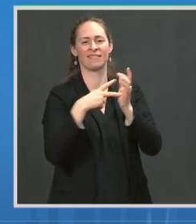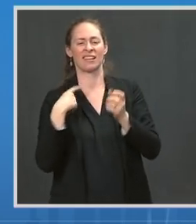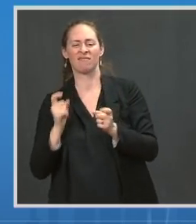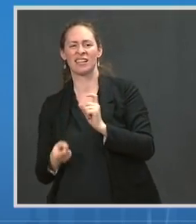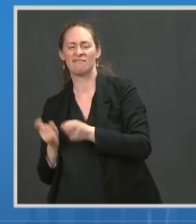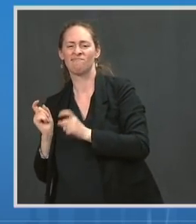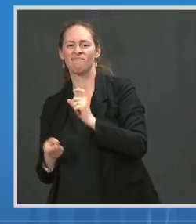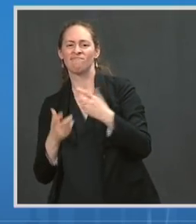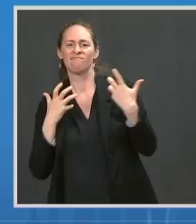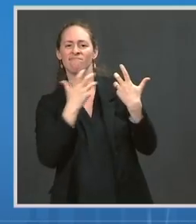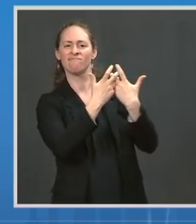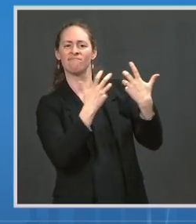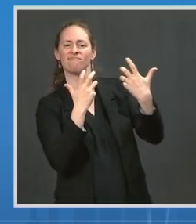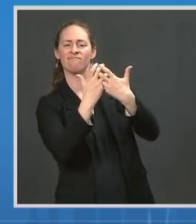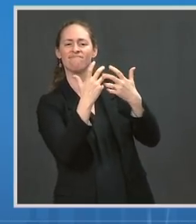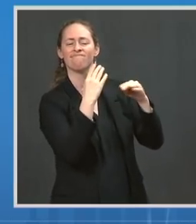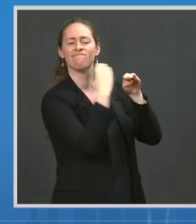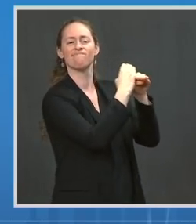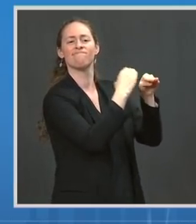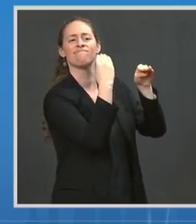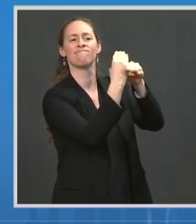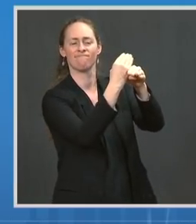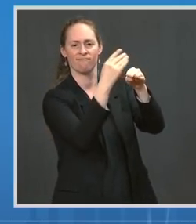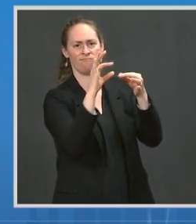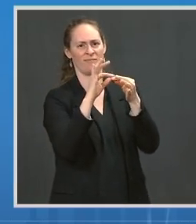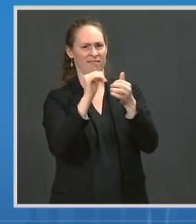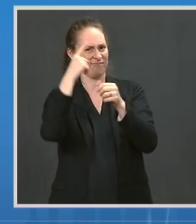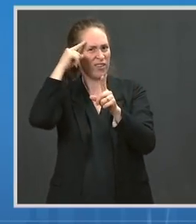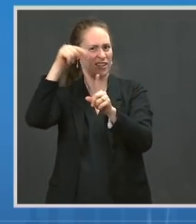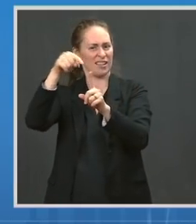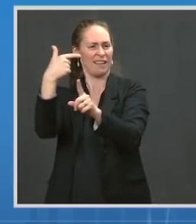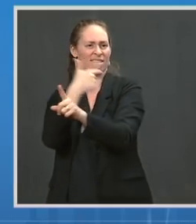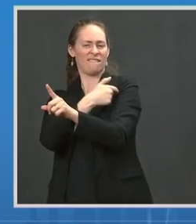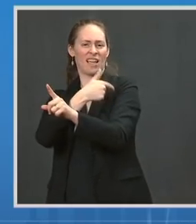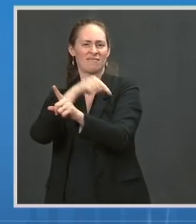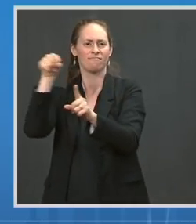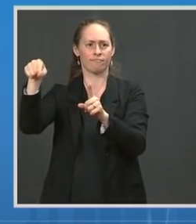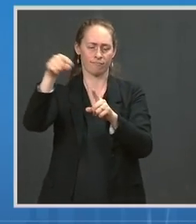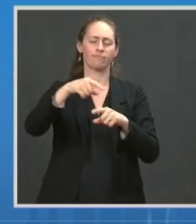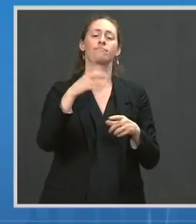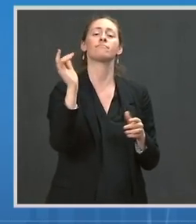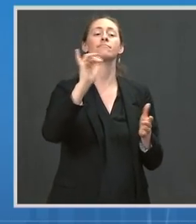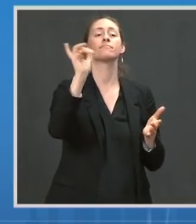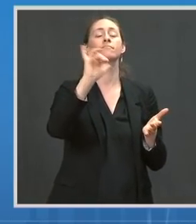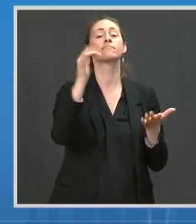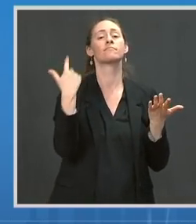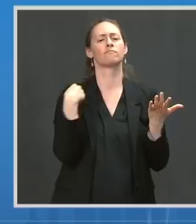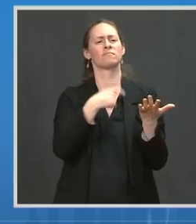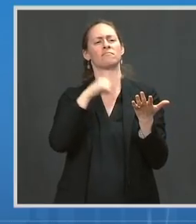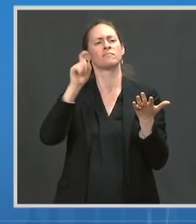from the standpoint of vaccines as well as maintaining a certain degree of public health